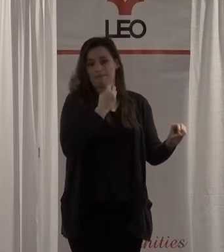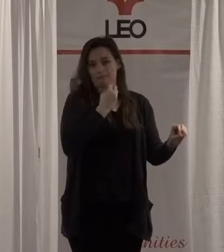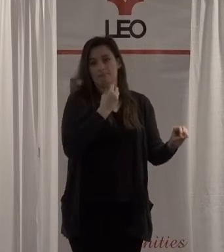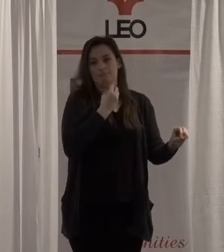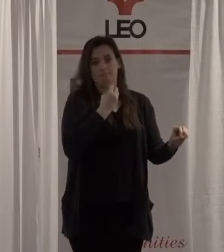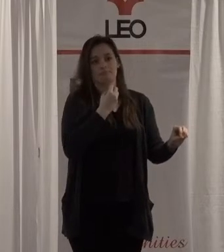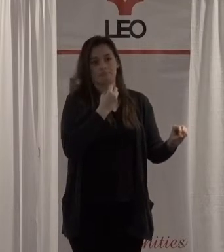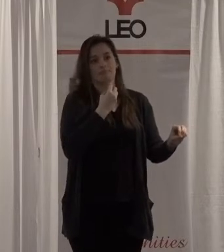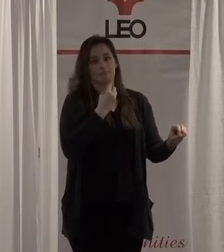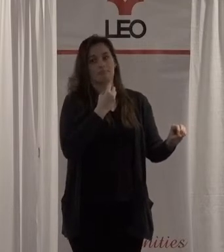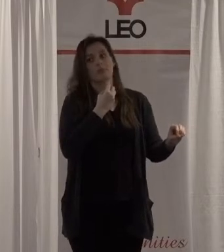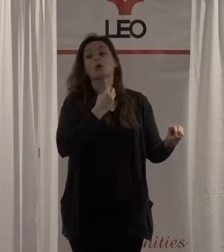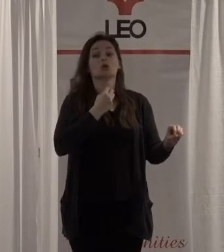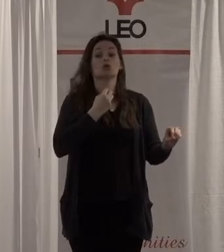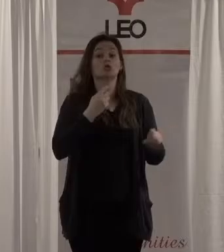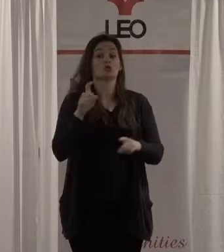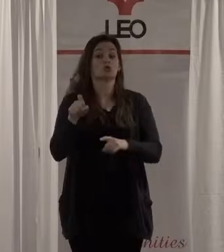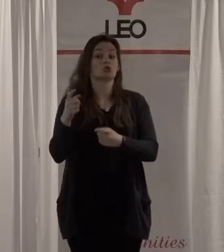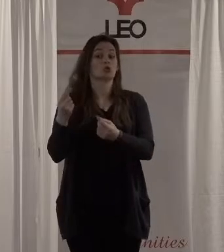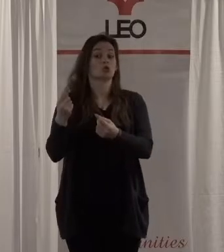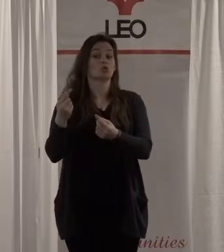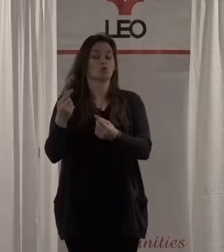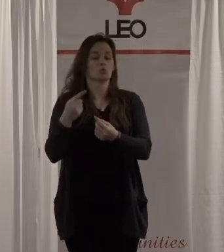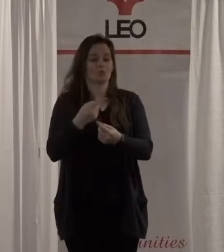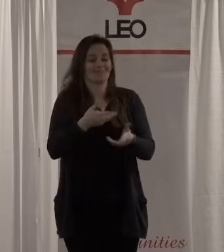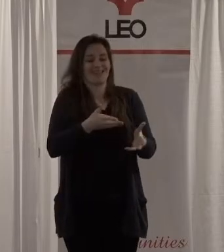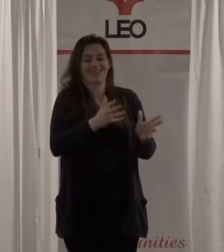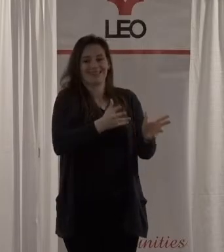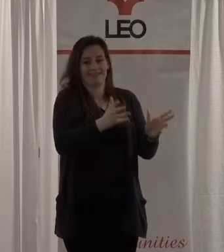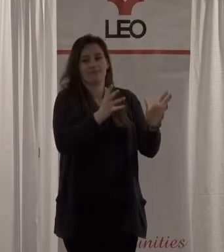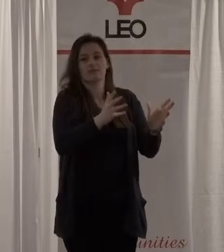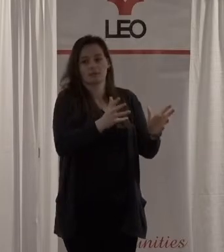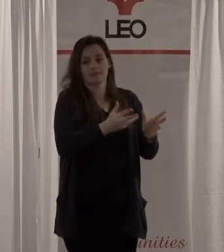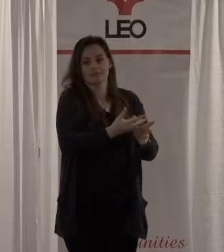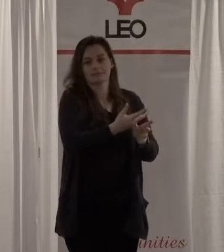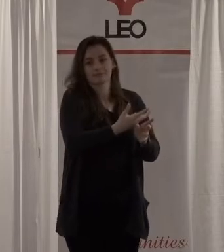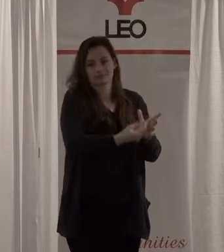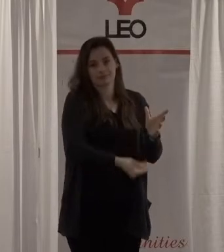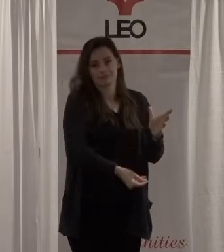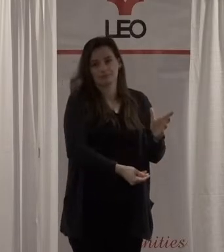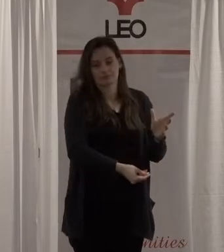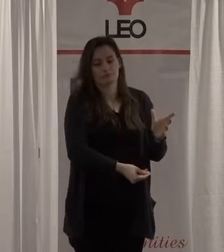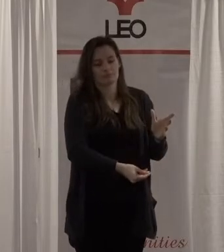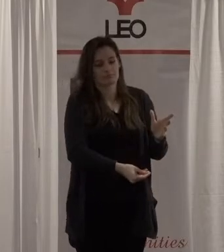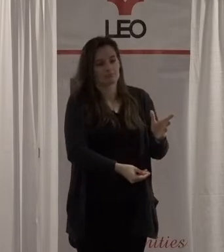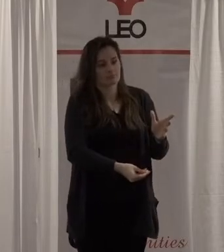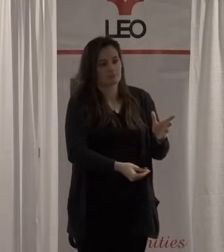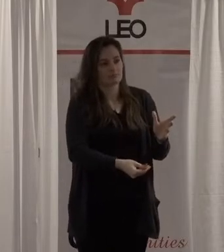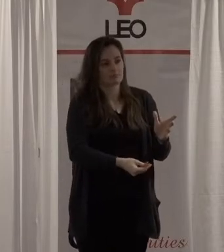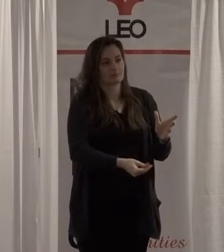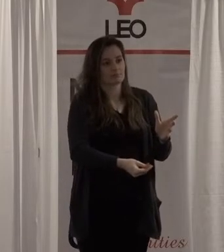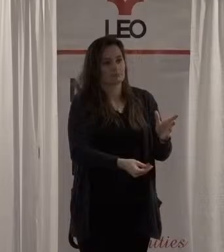IS TO LET HER PASS AWAY PEACEFULLY. NOT EVERYTHING HERE NEEDS TO BE UNPACKED,